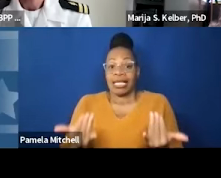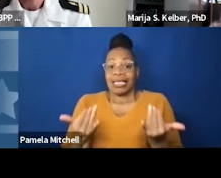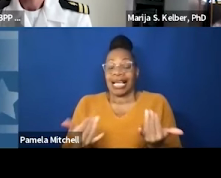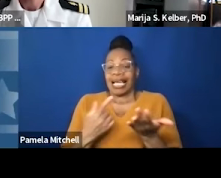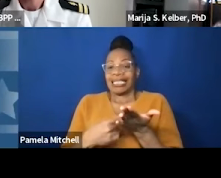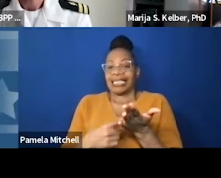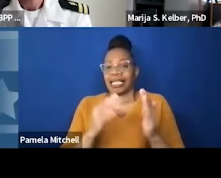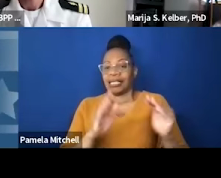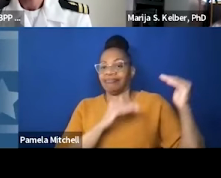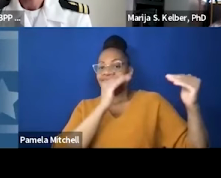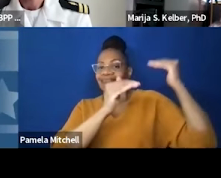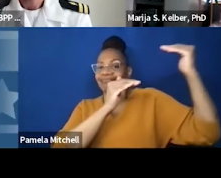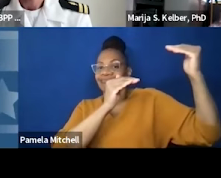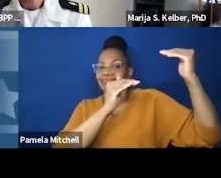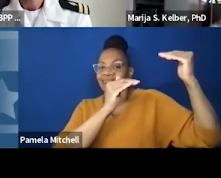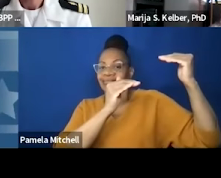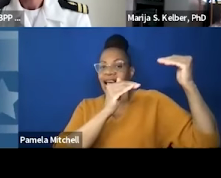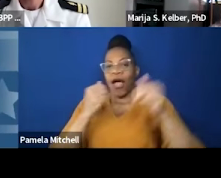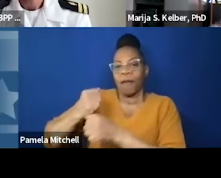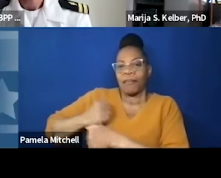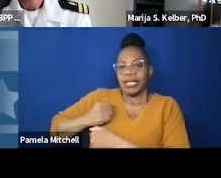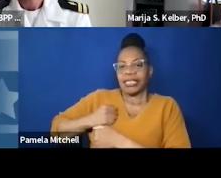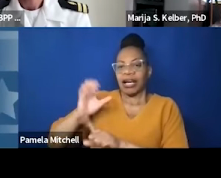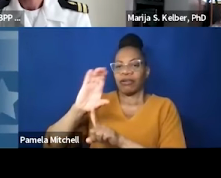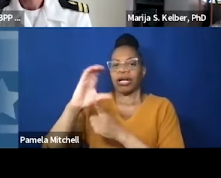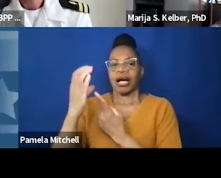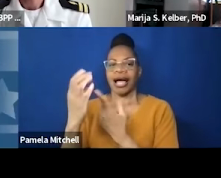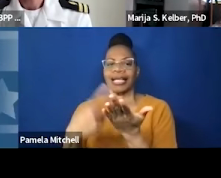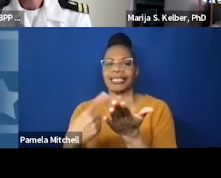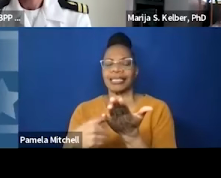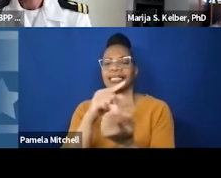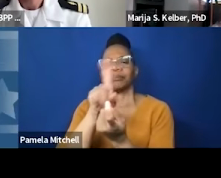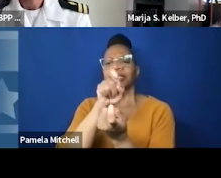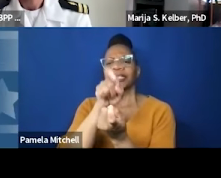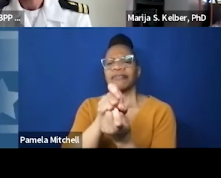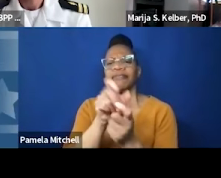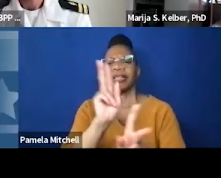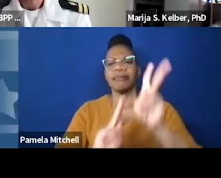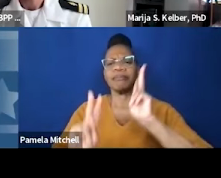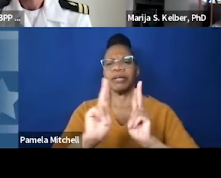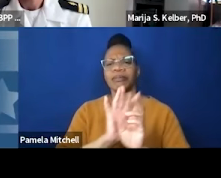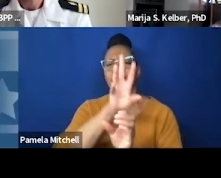about military culture, go over some specific things that individuals engaging veterans